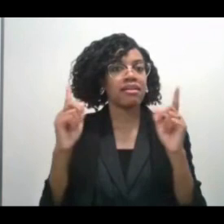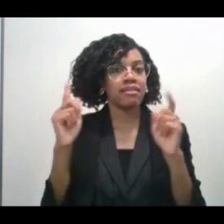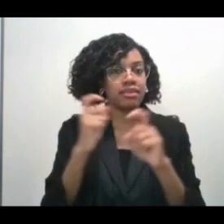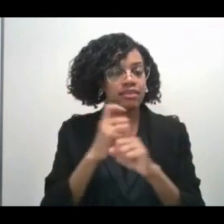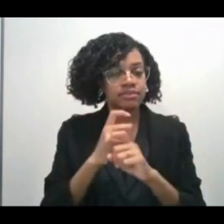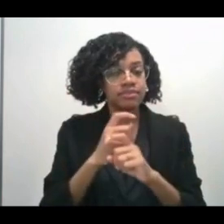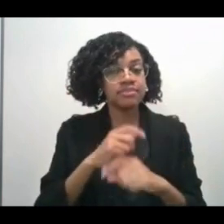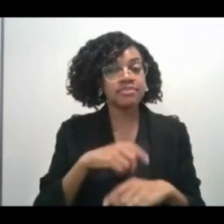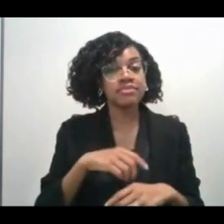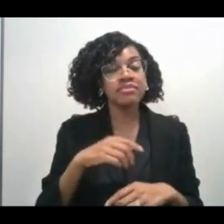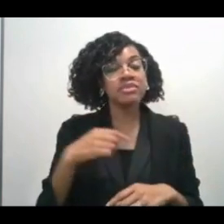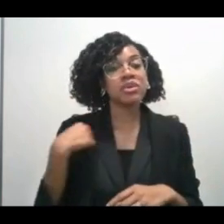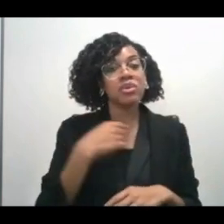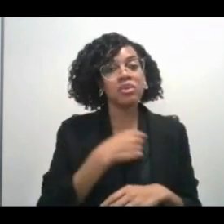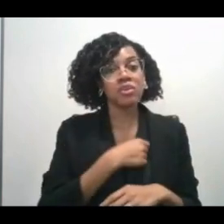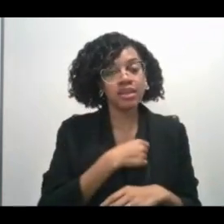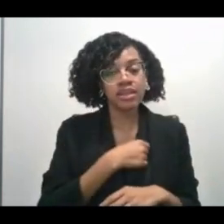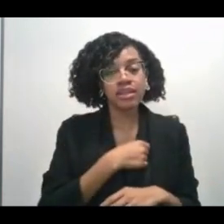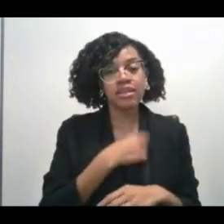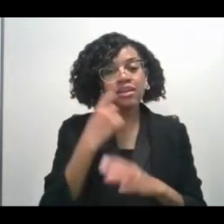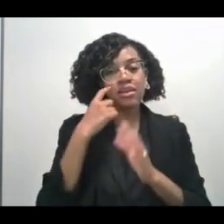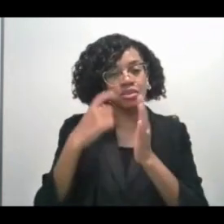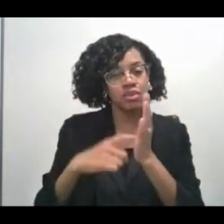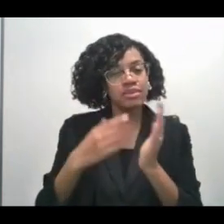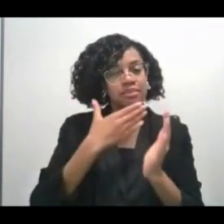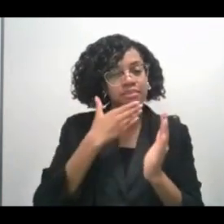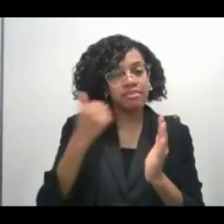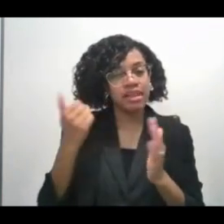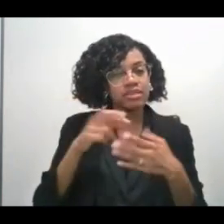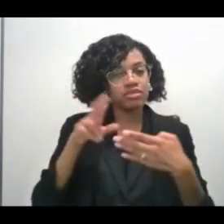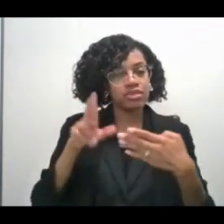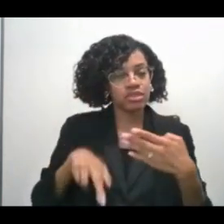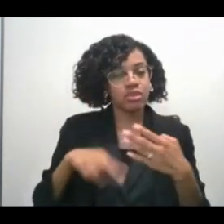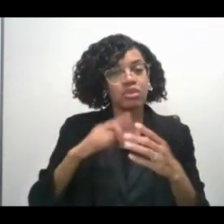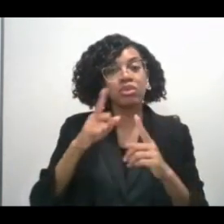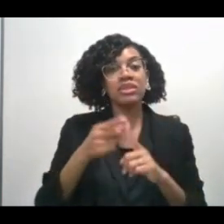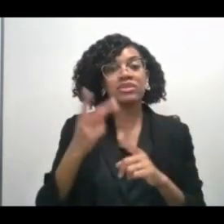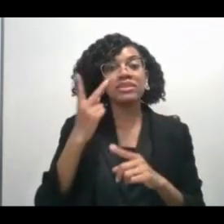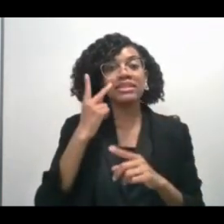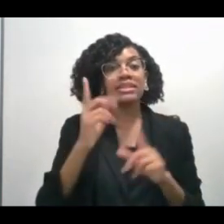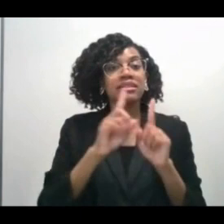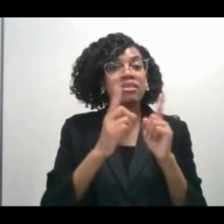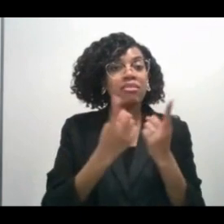combining the needs of different departments, say in a municipal